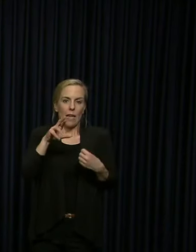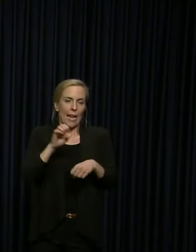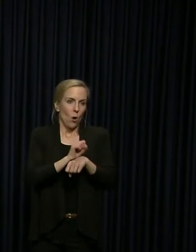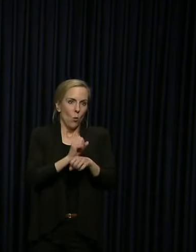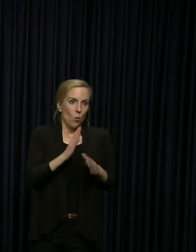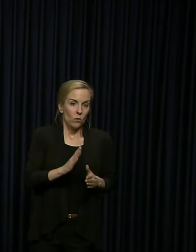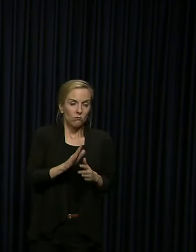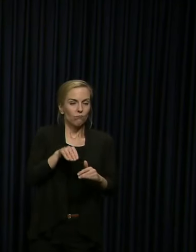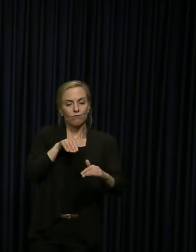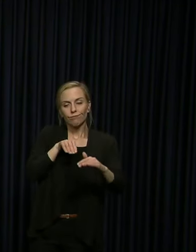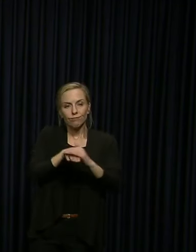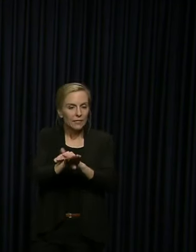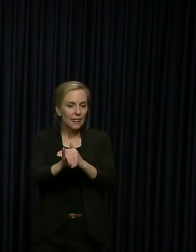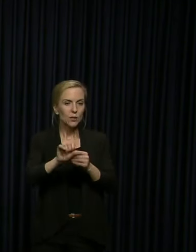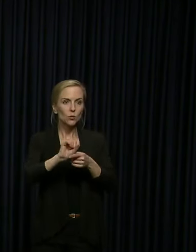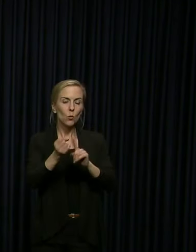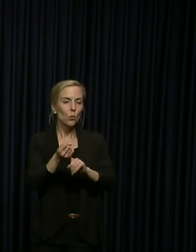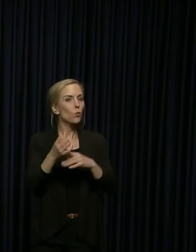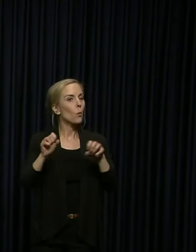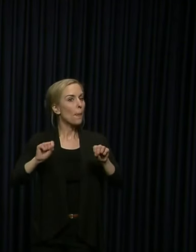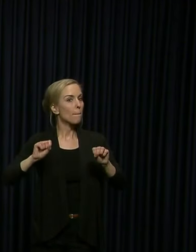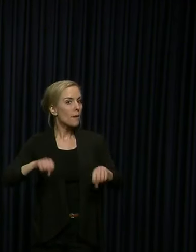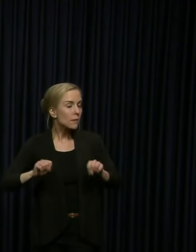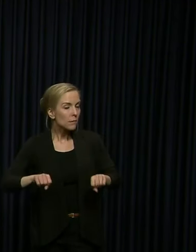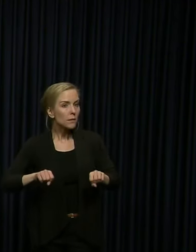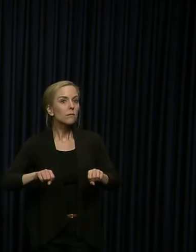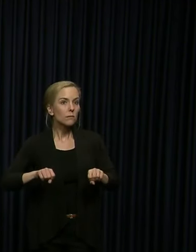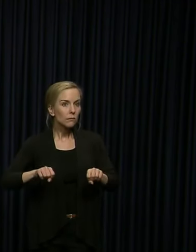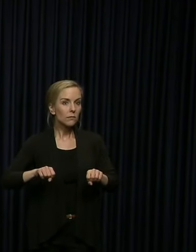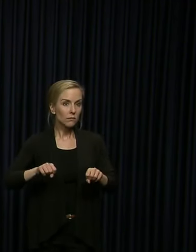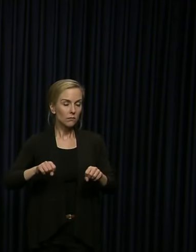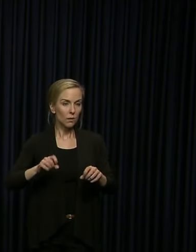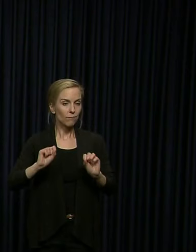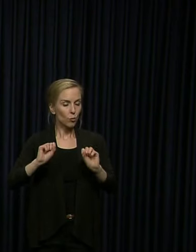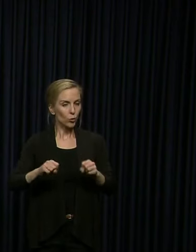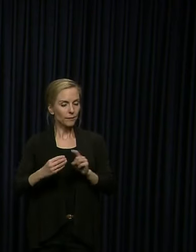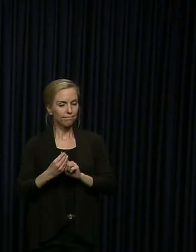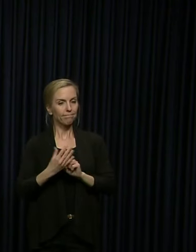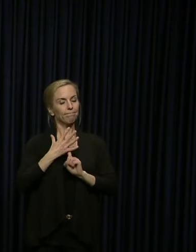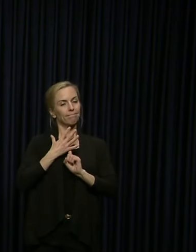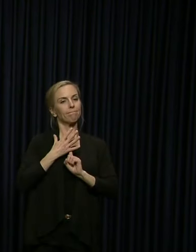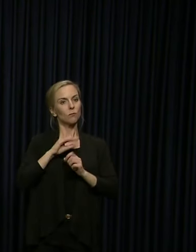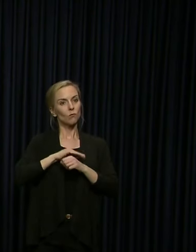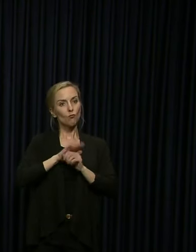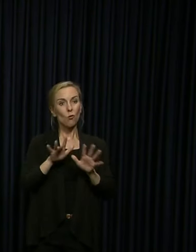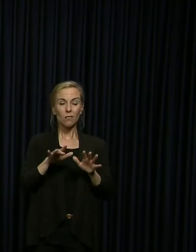PLASMA FROM SOMEBODY WHO IS RECOVERED IS GOING TO HELP. I CERTAINLY HOPE IT DOES. WE DON'T KNOW IF THERE IS